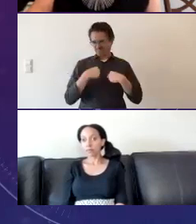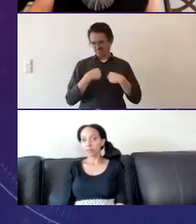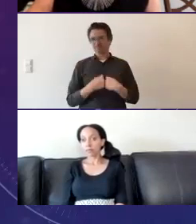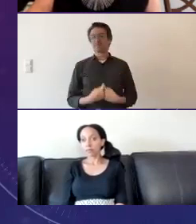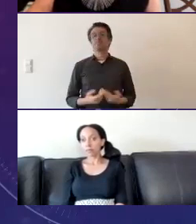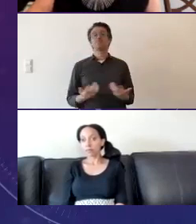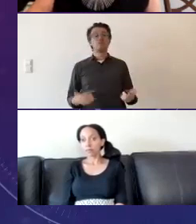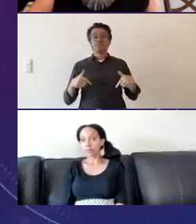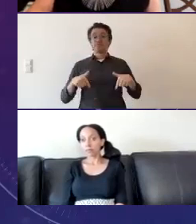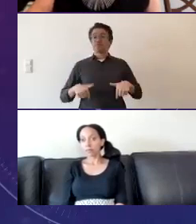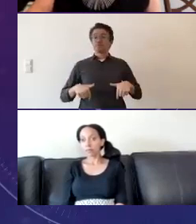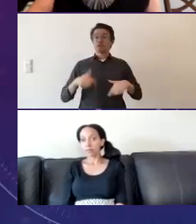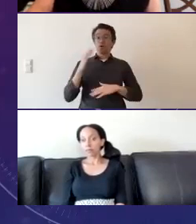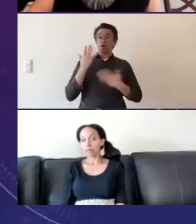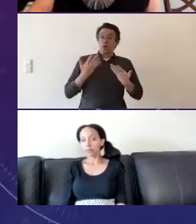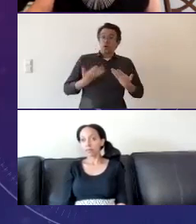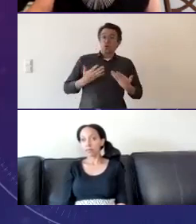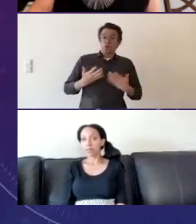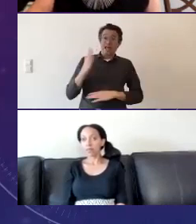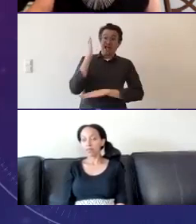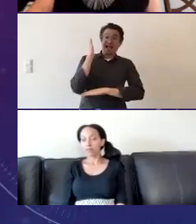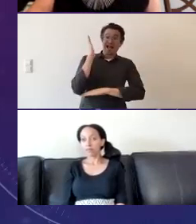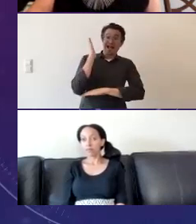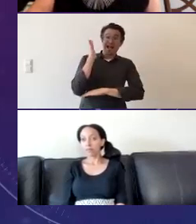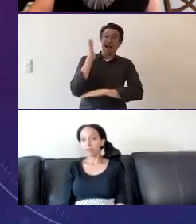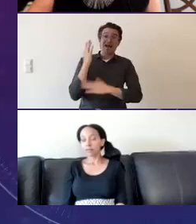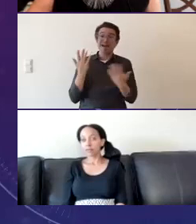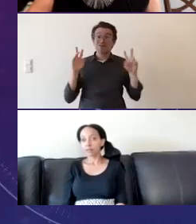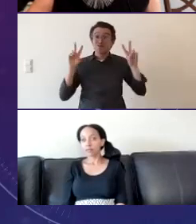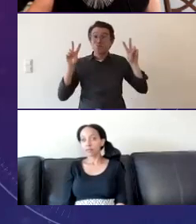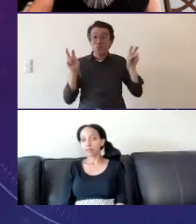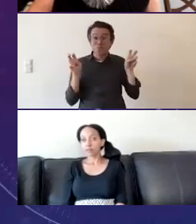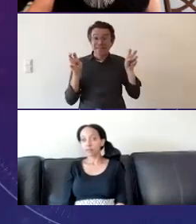communication for those who are deafblind and one of the most difficult